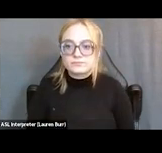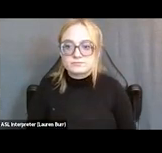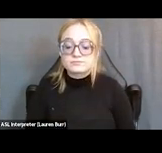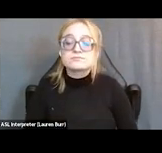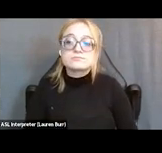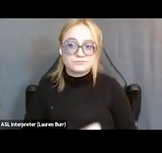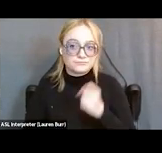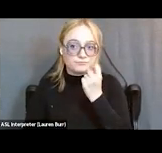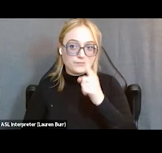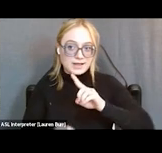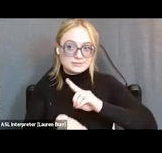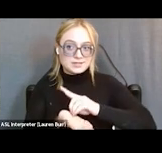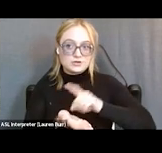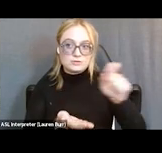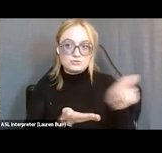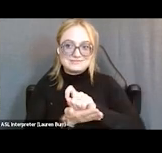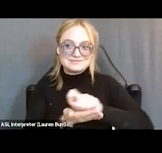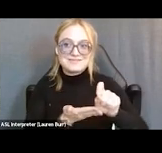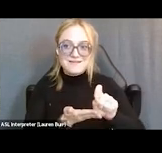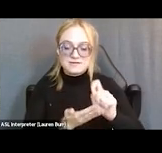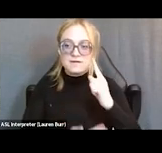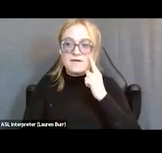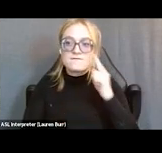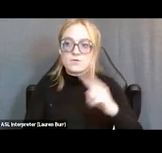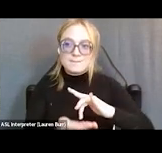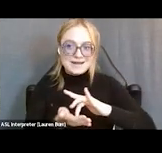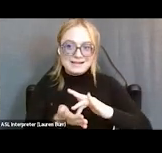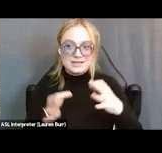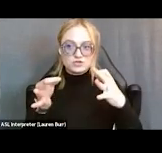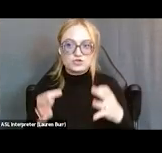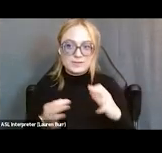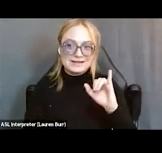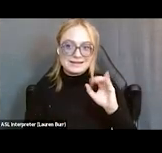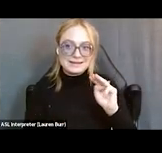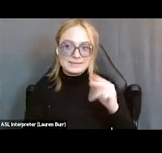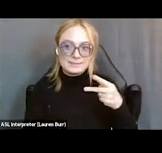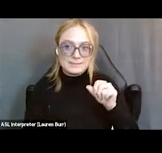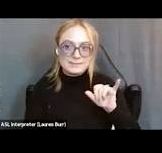for MDI or medically determinable impairment. But if you're ever curious